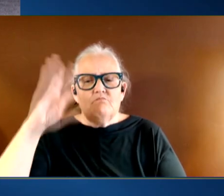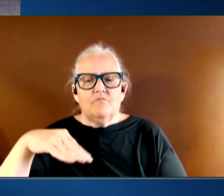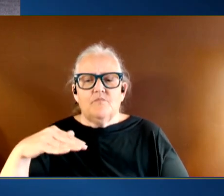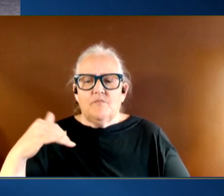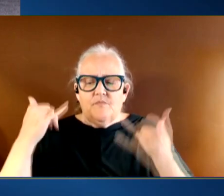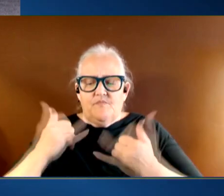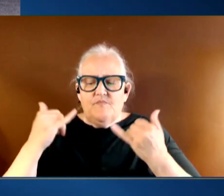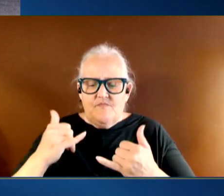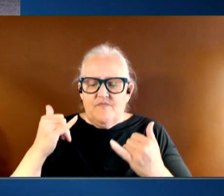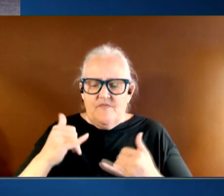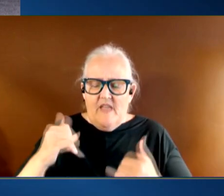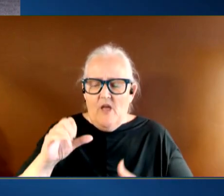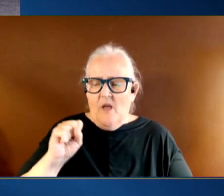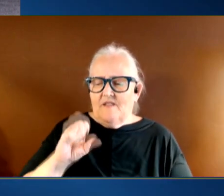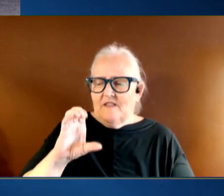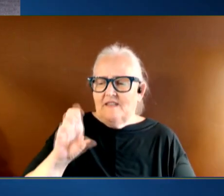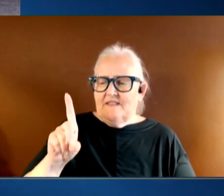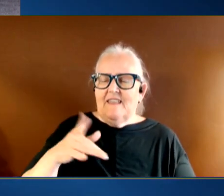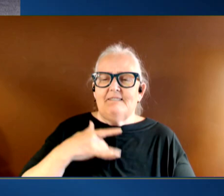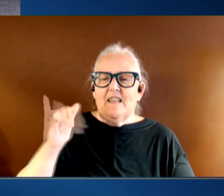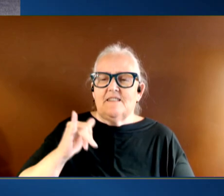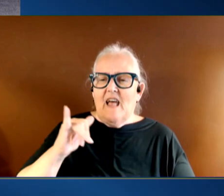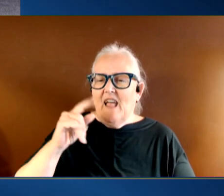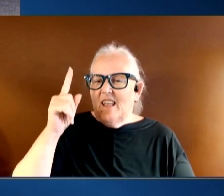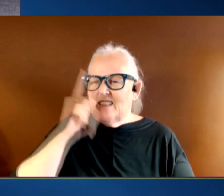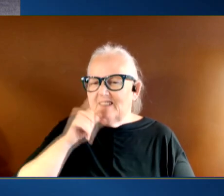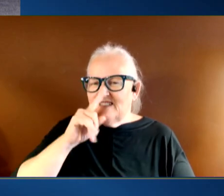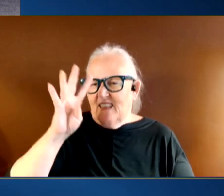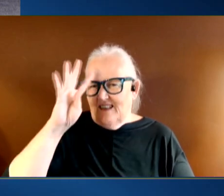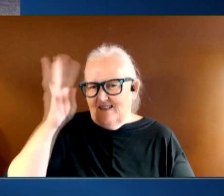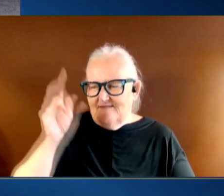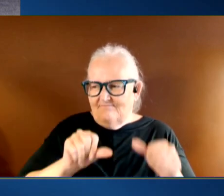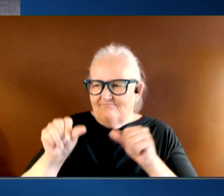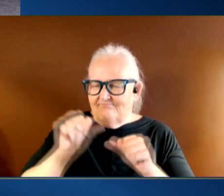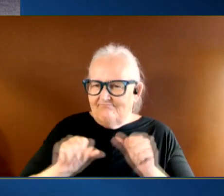cell disease. There's not just preimplantation genetic testing, but some people are using